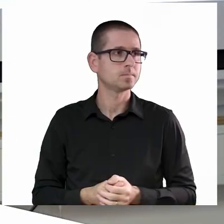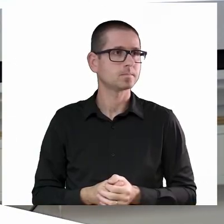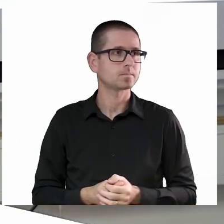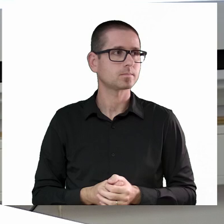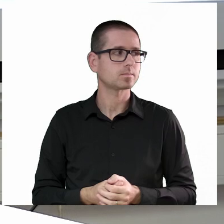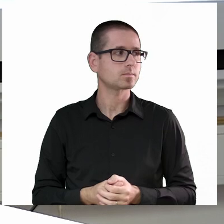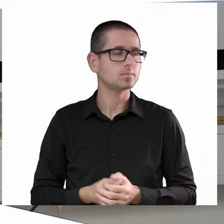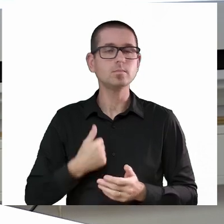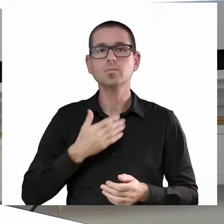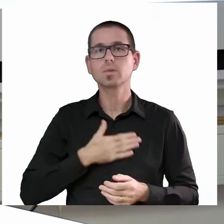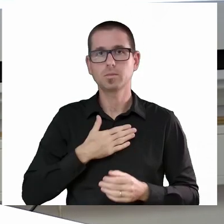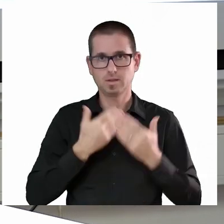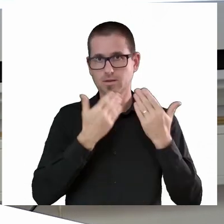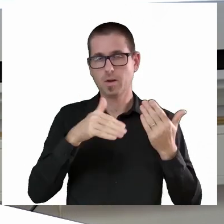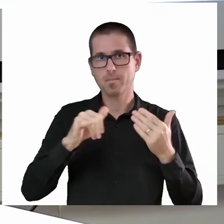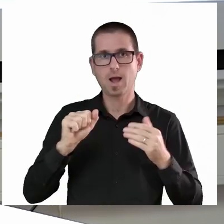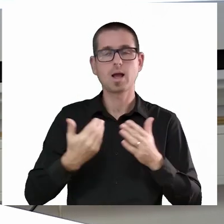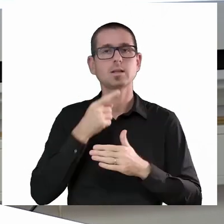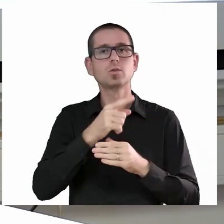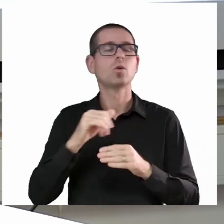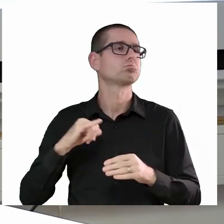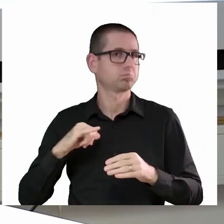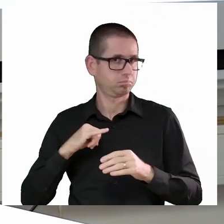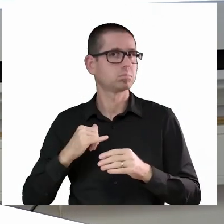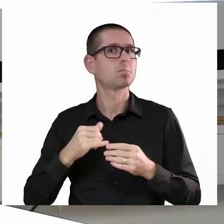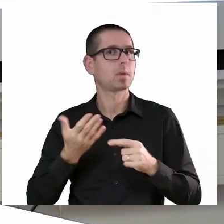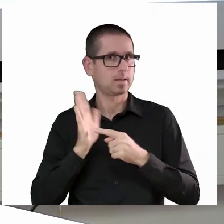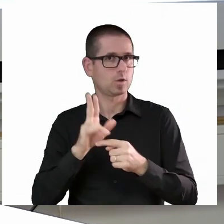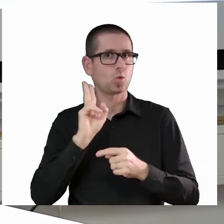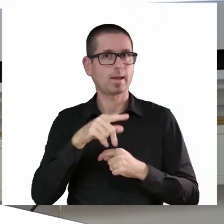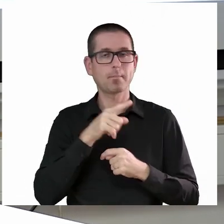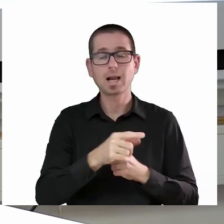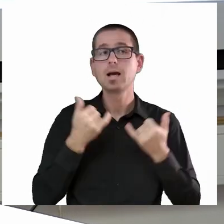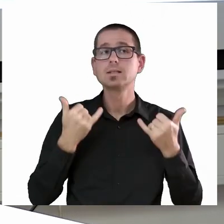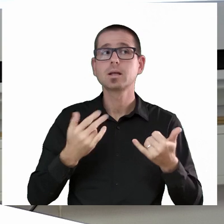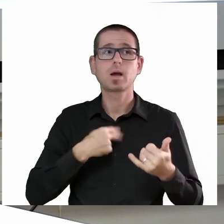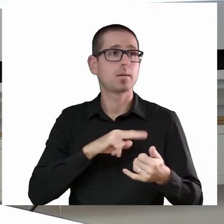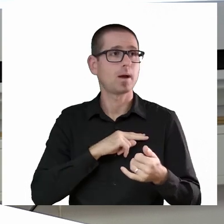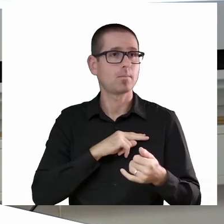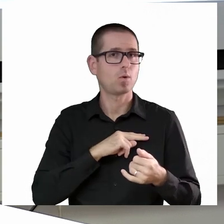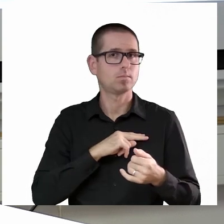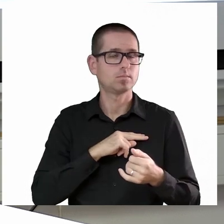I would like to thank Maya for this informative presentation that she did. And now we have like the digital